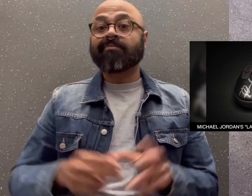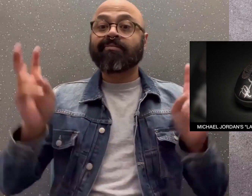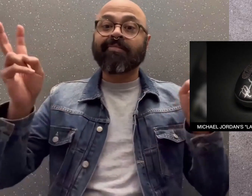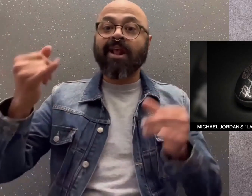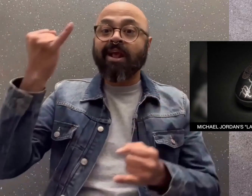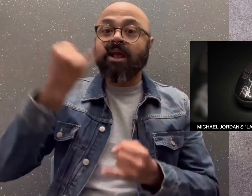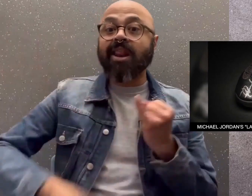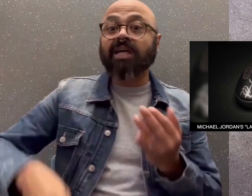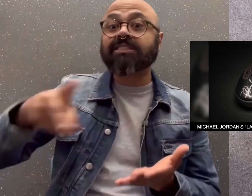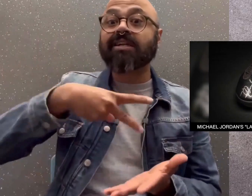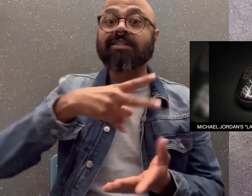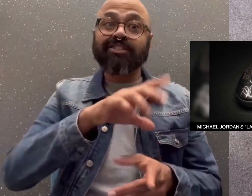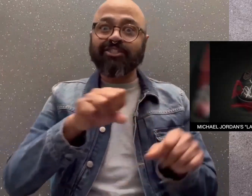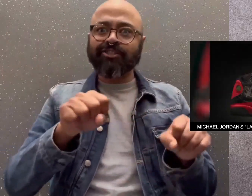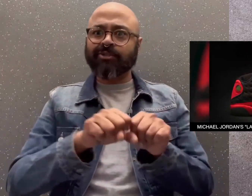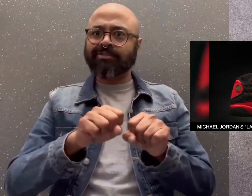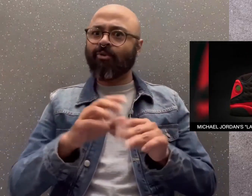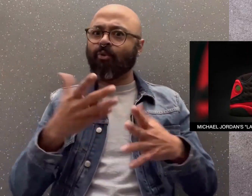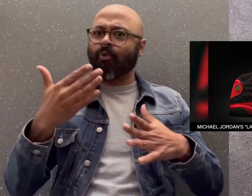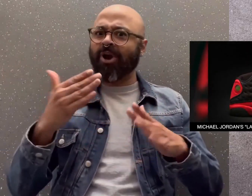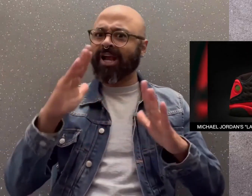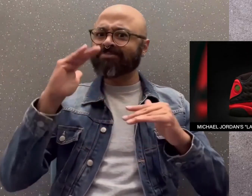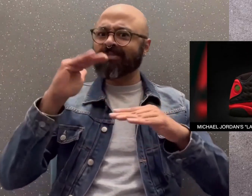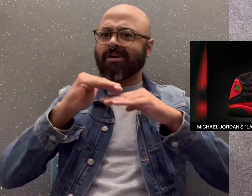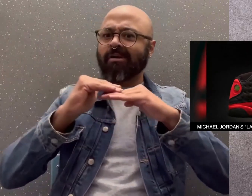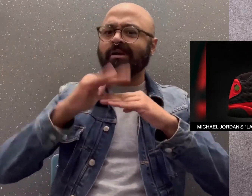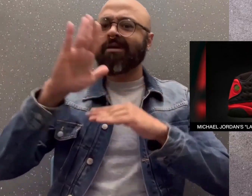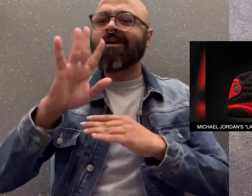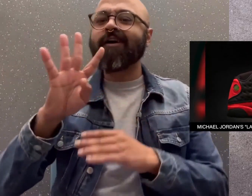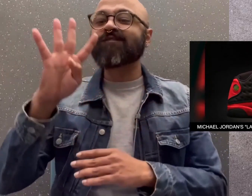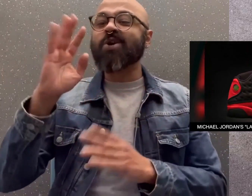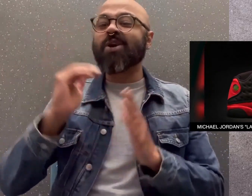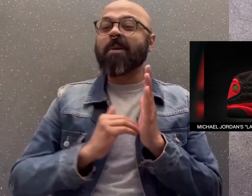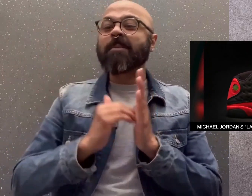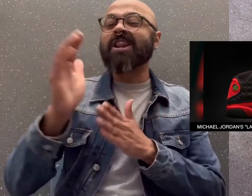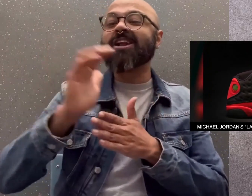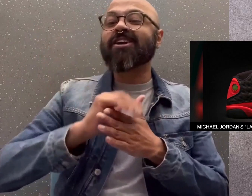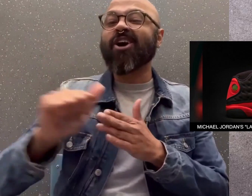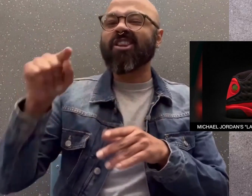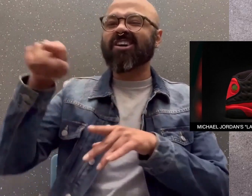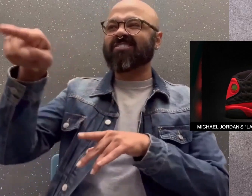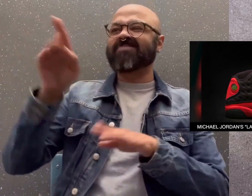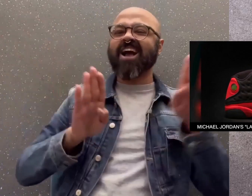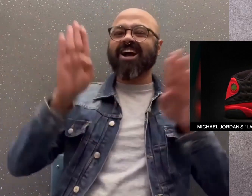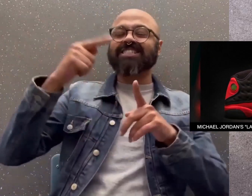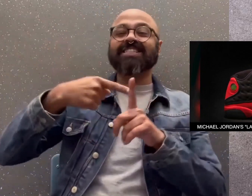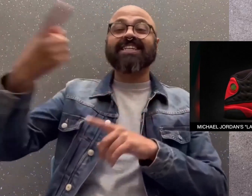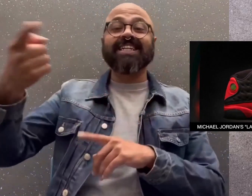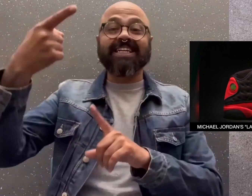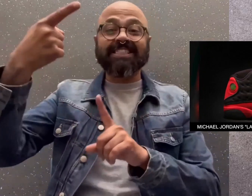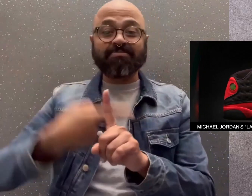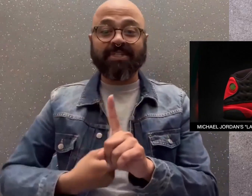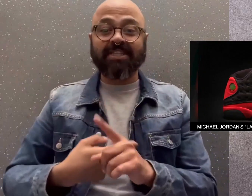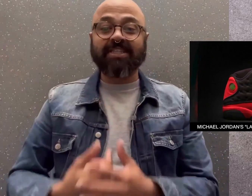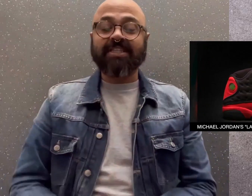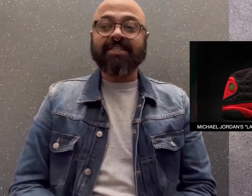the last dance shoes are expected to go for about four million dollars at auction next month.